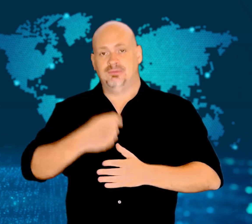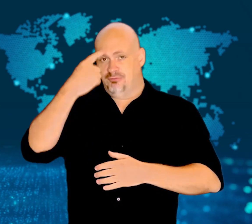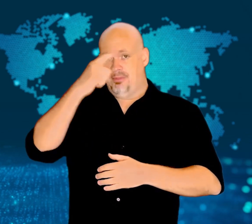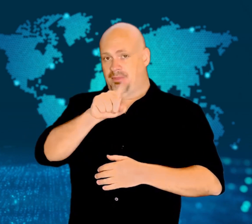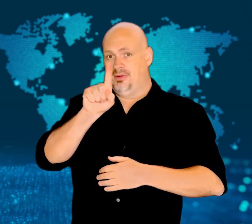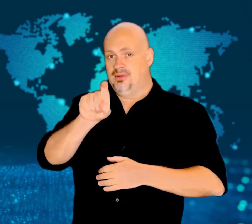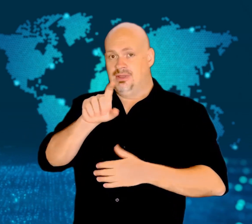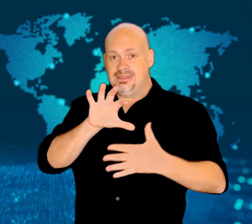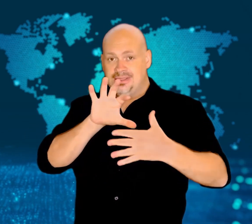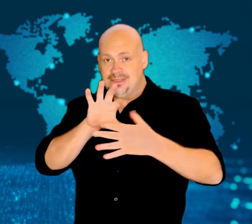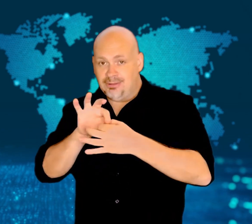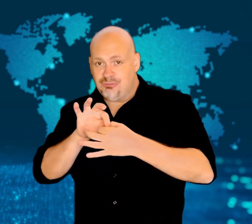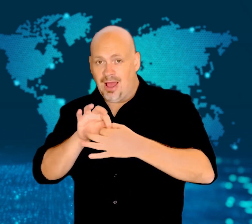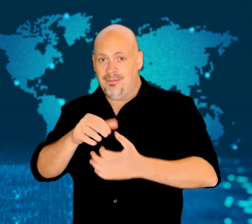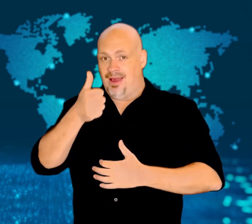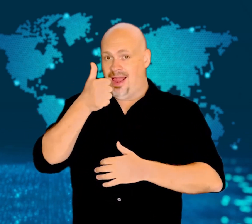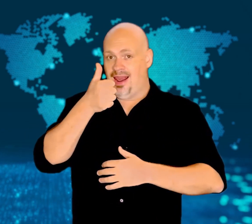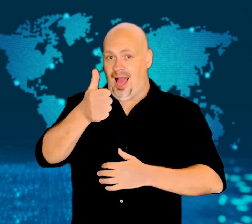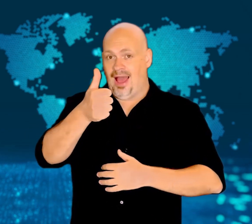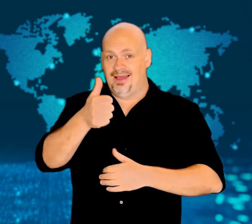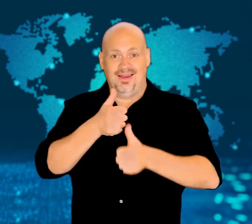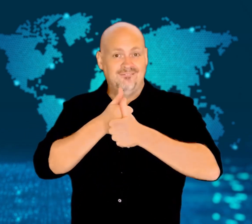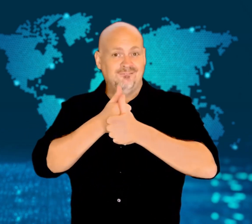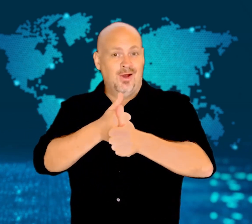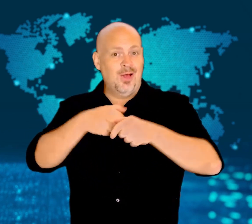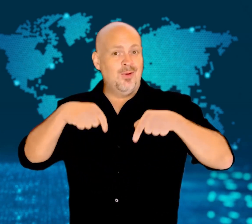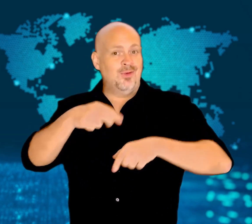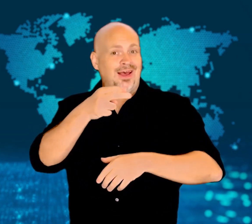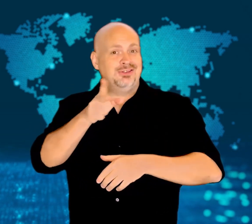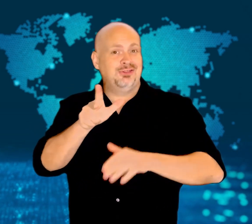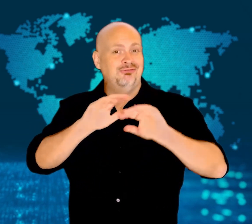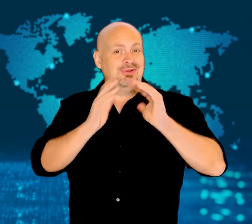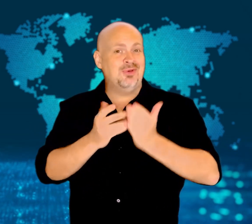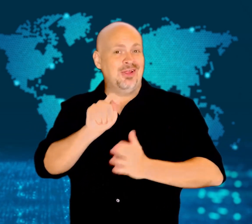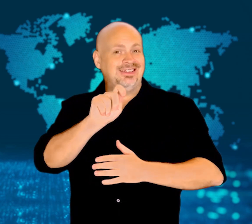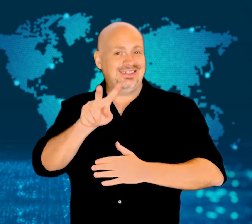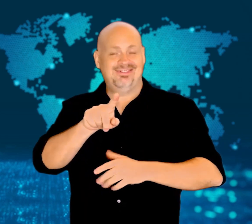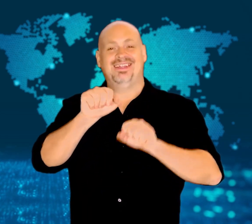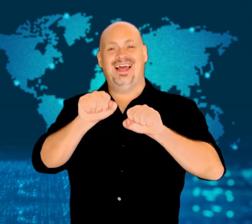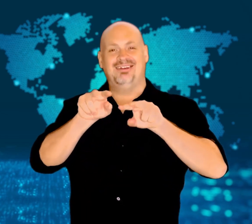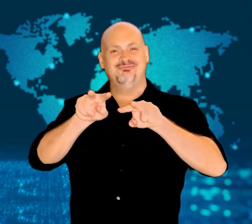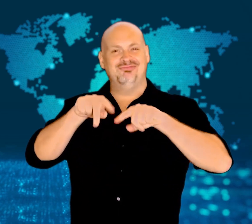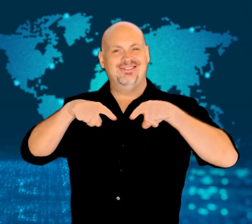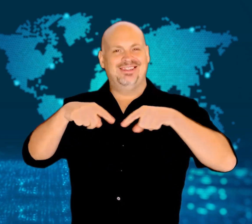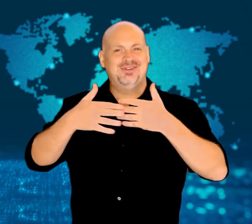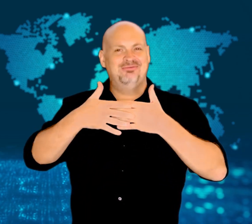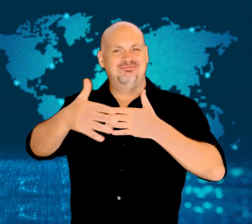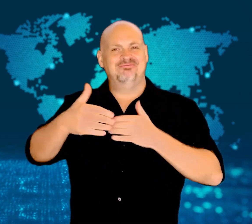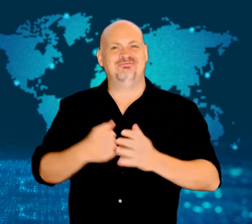Don't forget to subscribe, like, and follow H3 World TV to get new video updates!